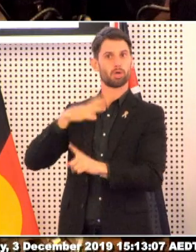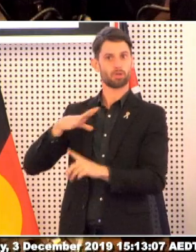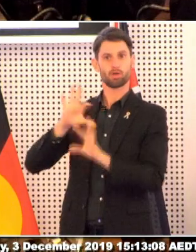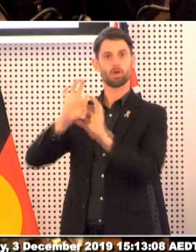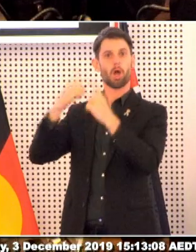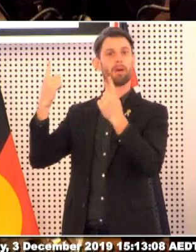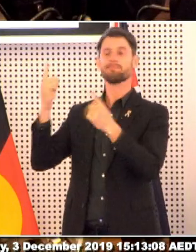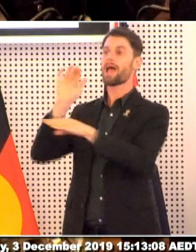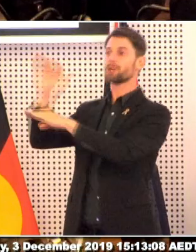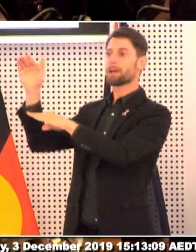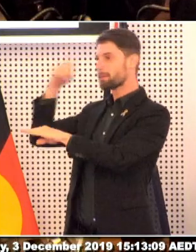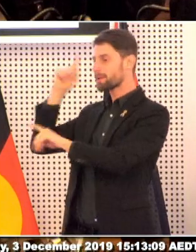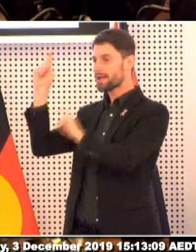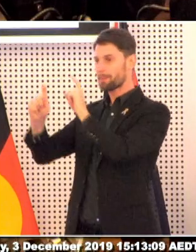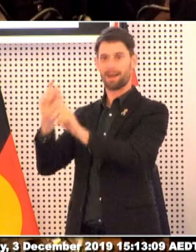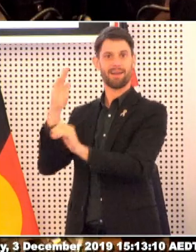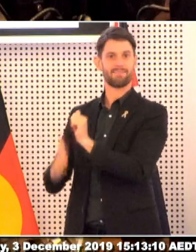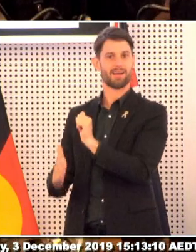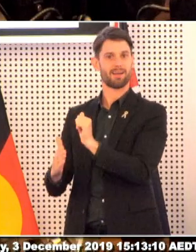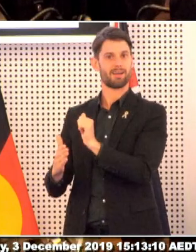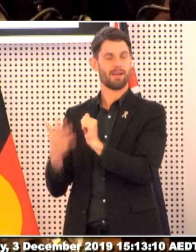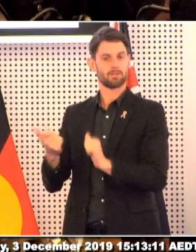I might ask you then a little bit about Community Visitors in